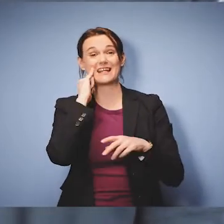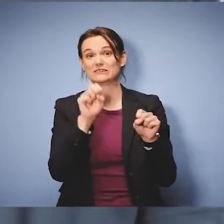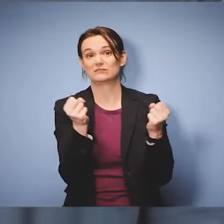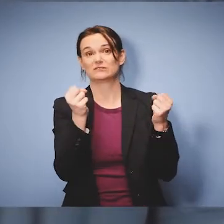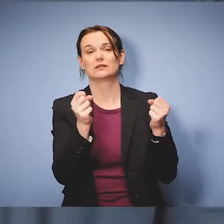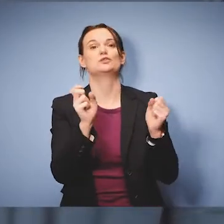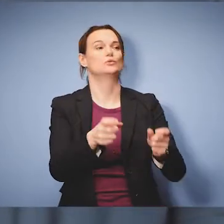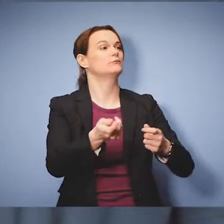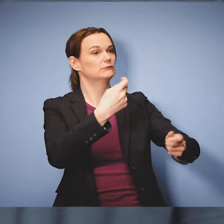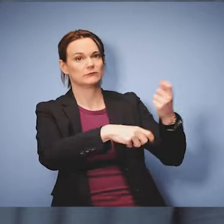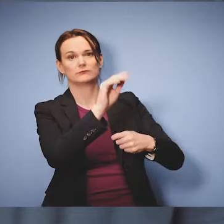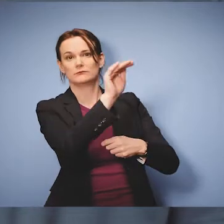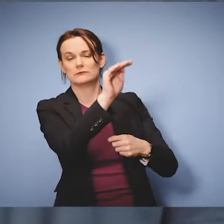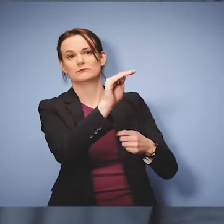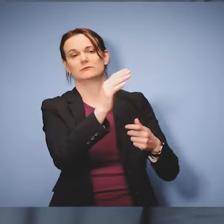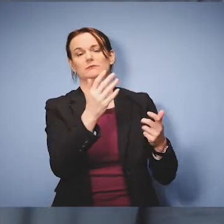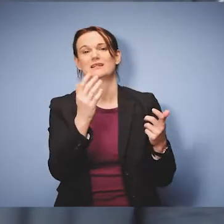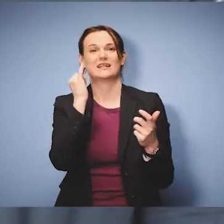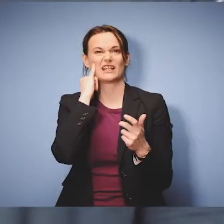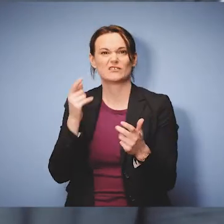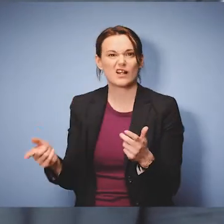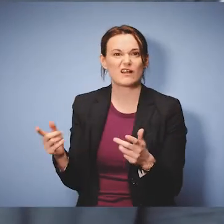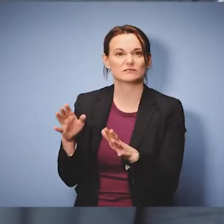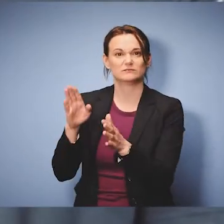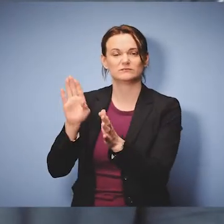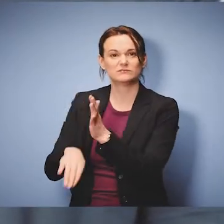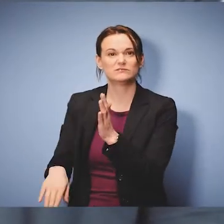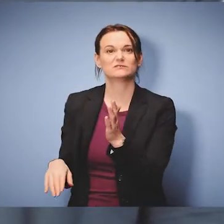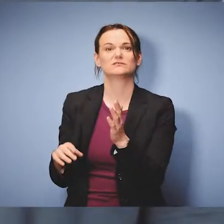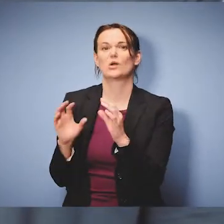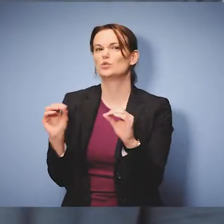If you buy a no name brand faucet, in a year's time you're just gonna be throwing it away.